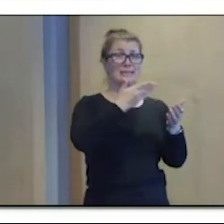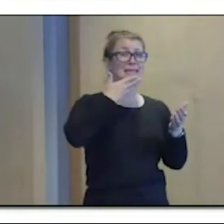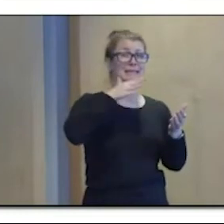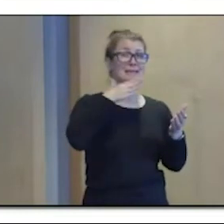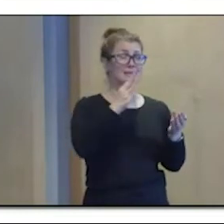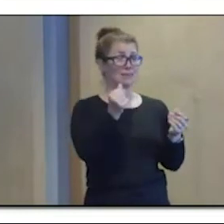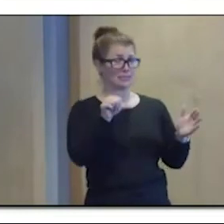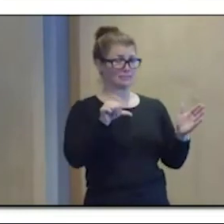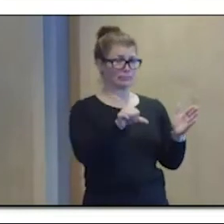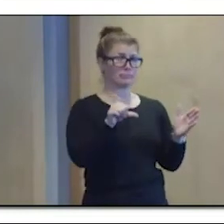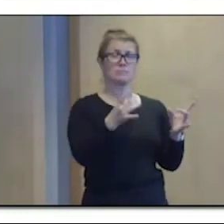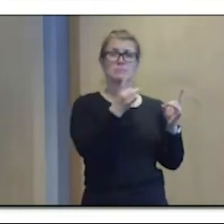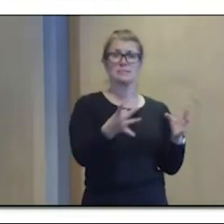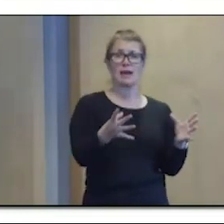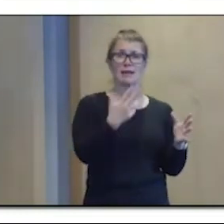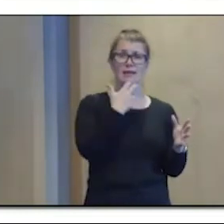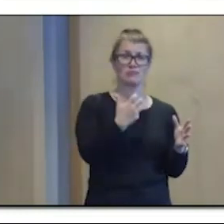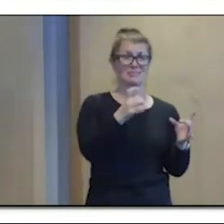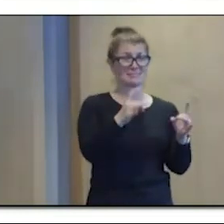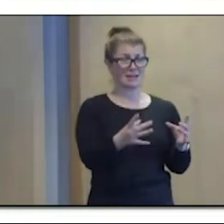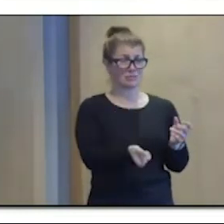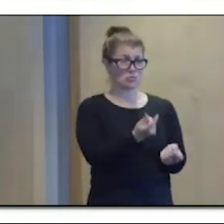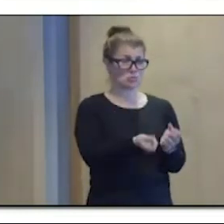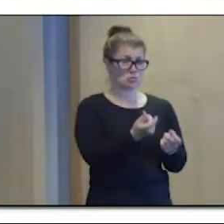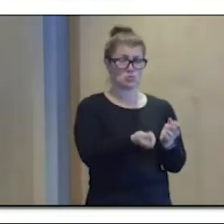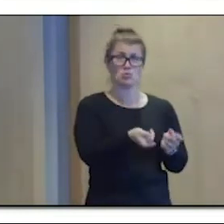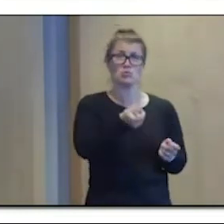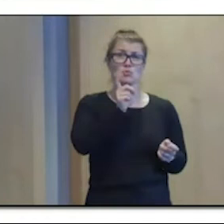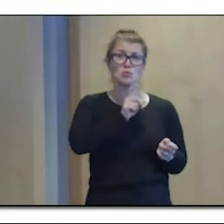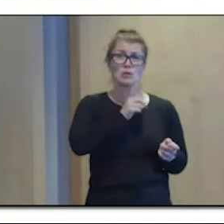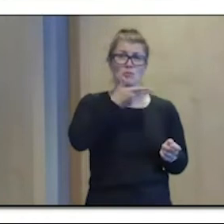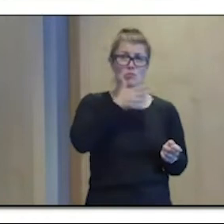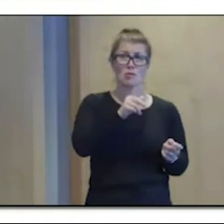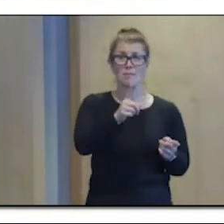starts using electricity and it starts heating up water. When you look at a utility scale battery,